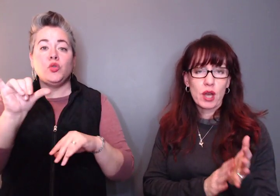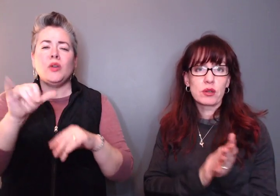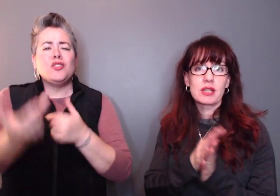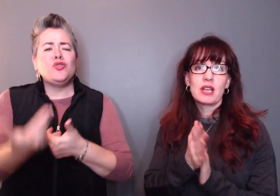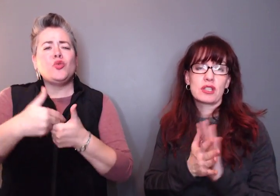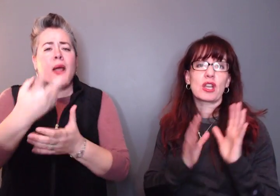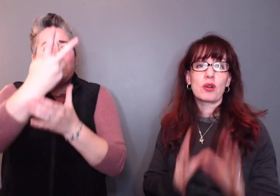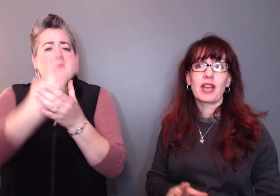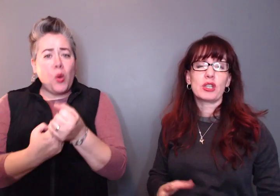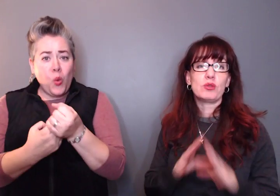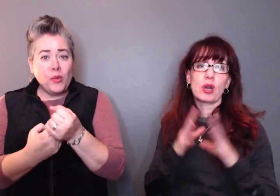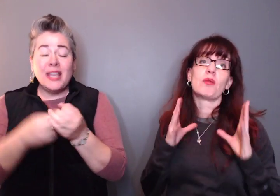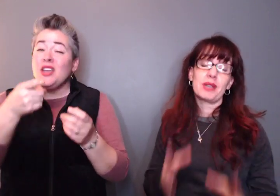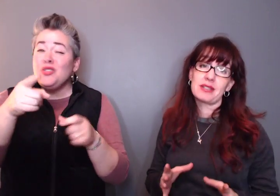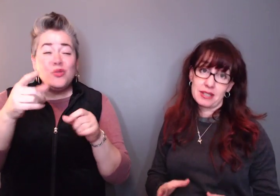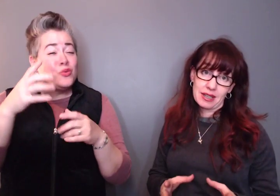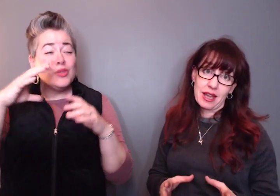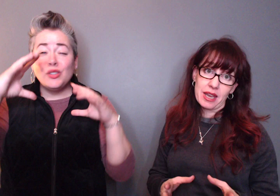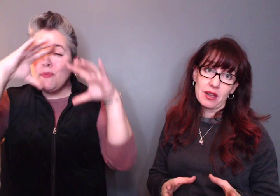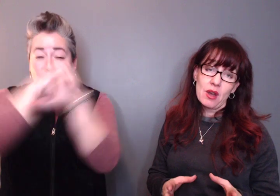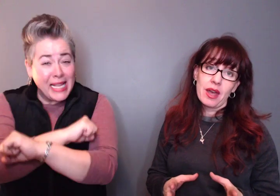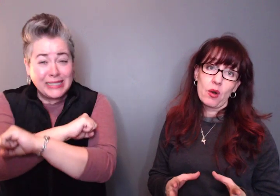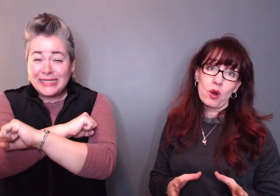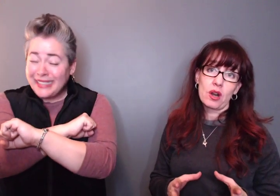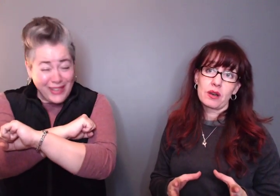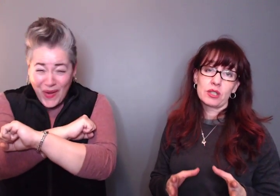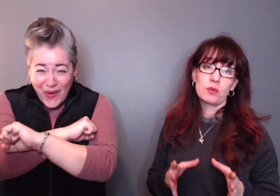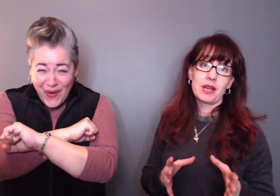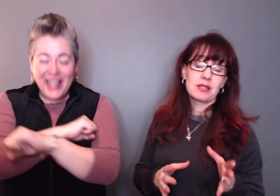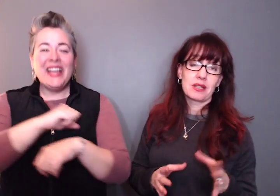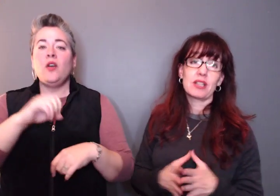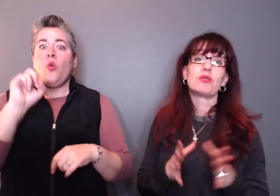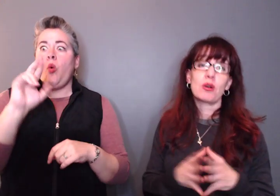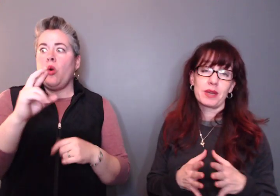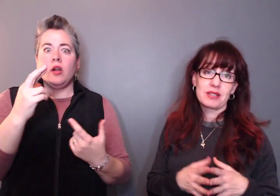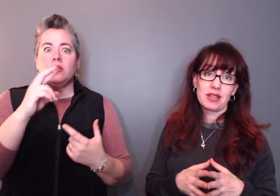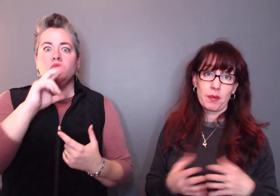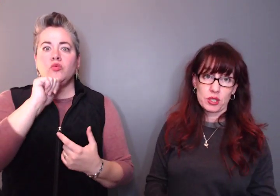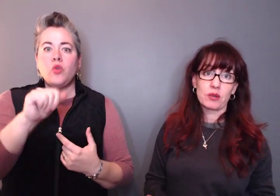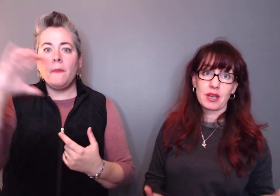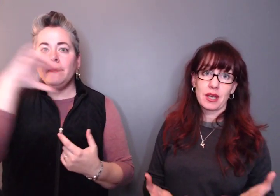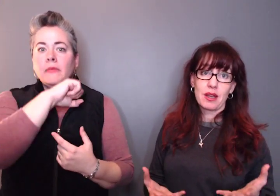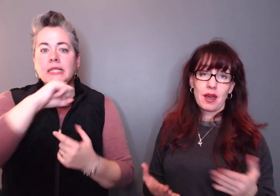so that you don't miss the deadline or you don't miss the opportunity because